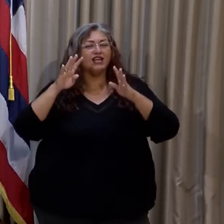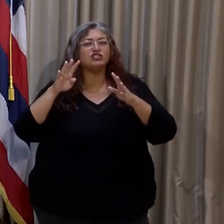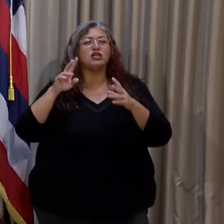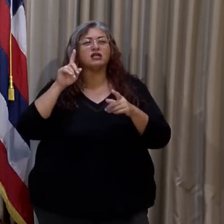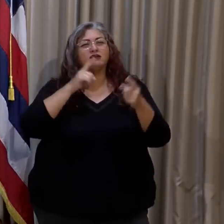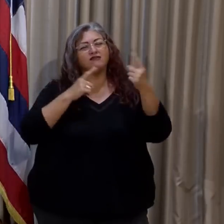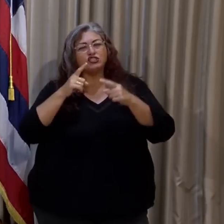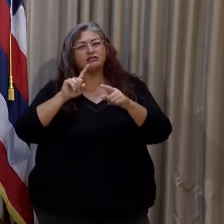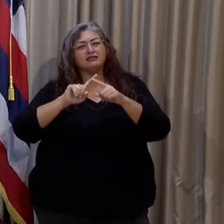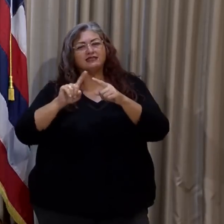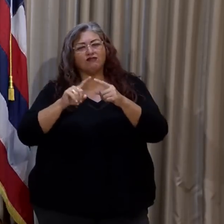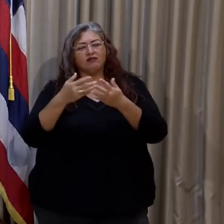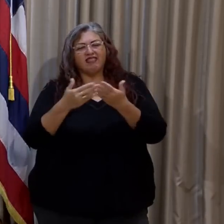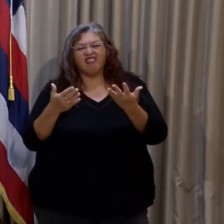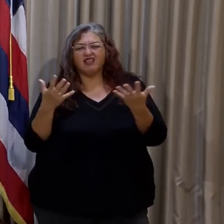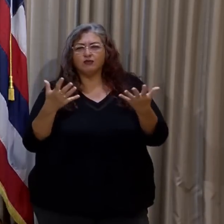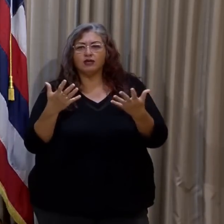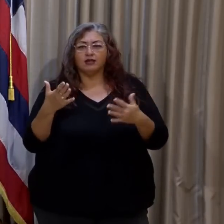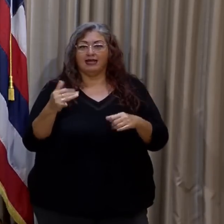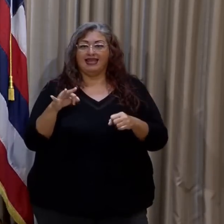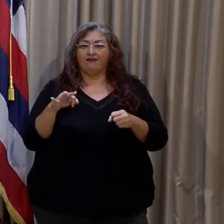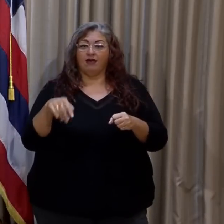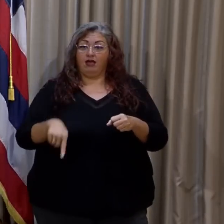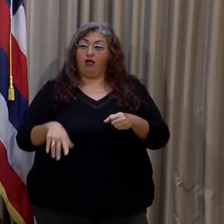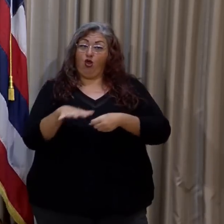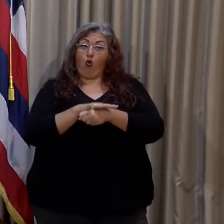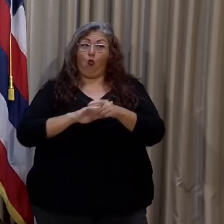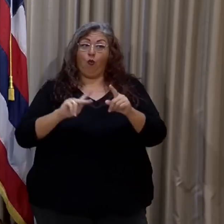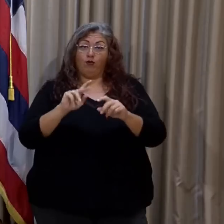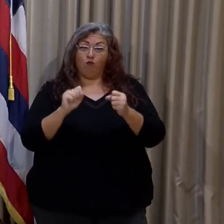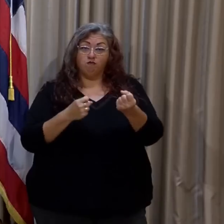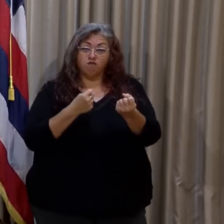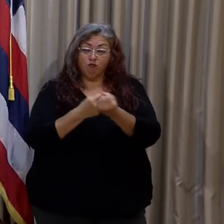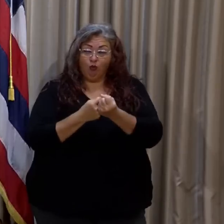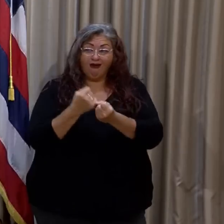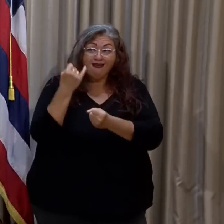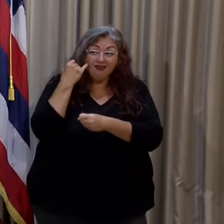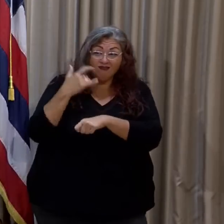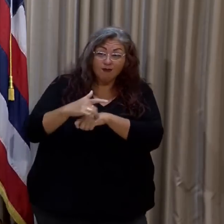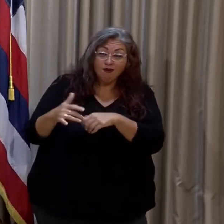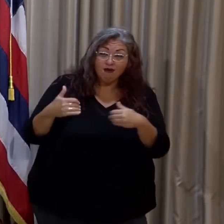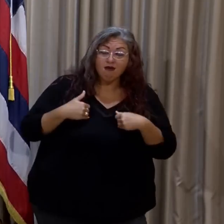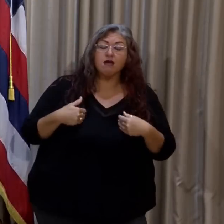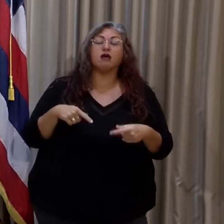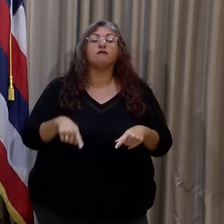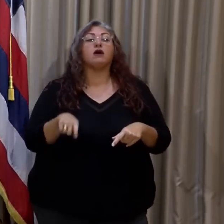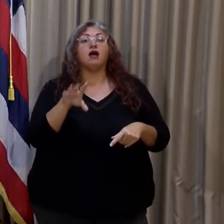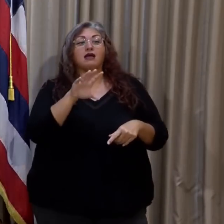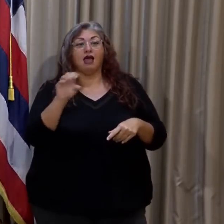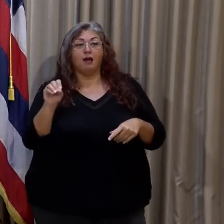RECOGNITION TECHNOLOGY. THE COST, INNOVATION, AND ALSO CONSIDER OTHER FACTORS SUCH AS DOUBLE SUPPORT, THAT IS